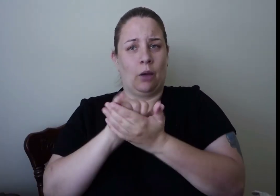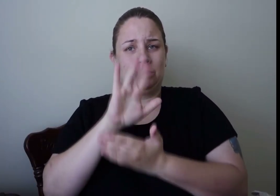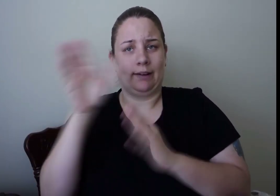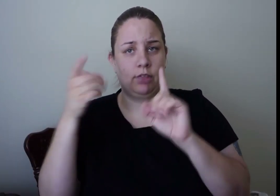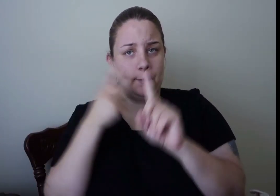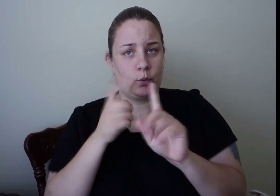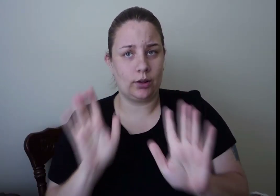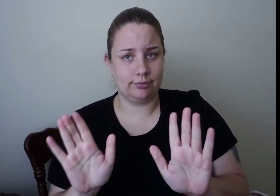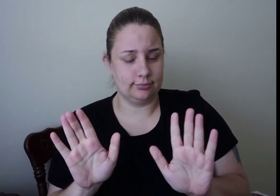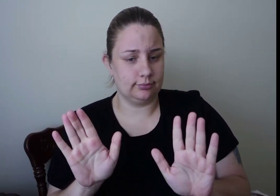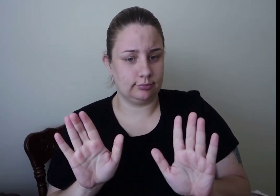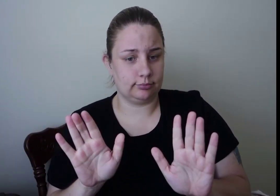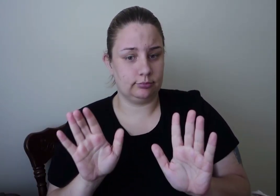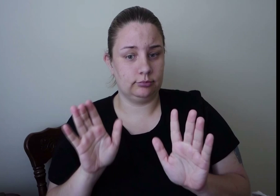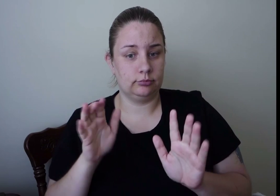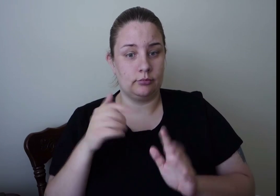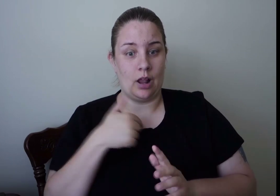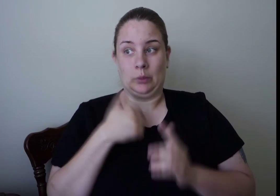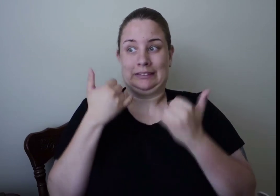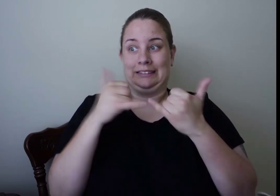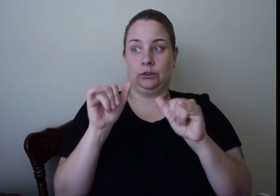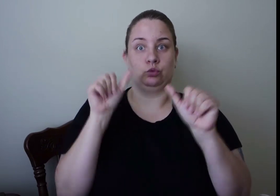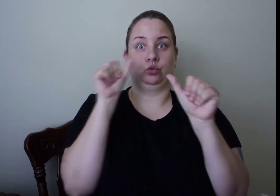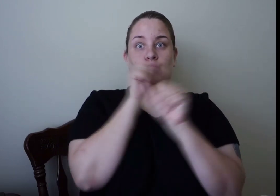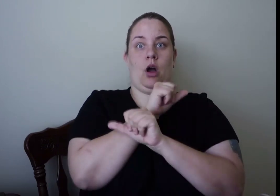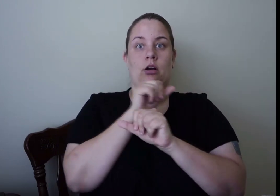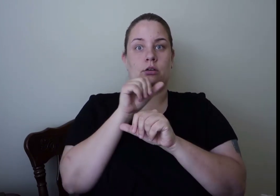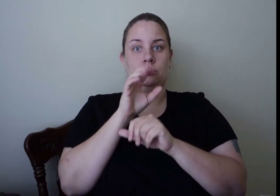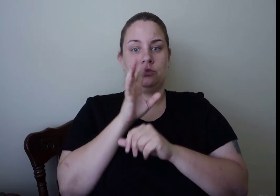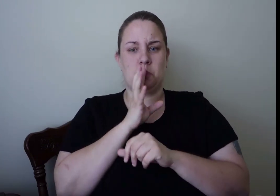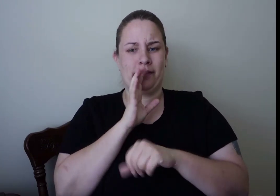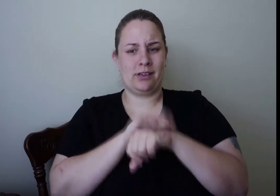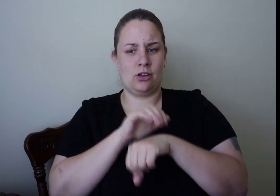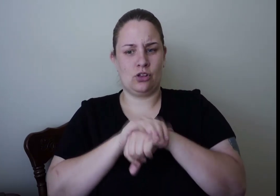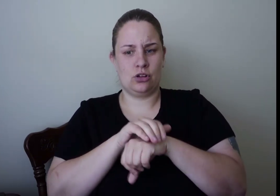That was never the point. I was too drunk to speak English